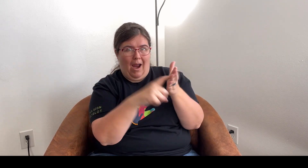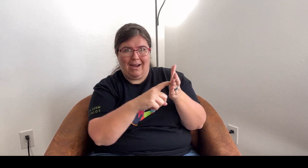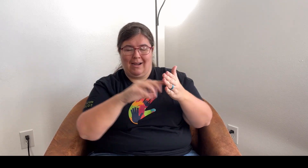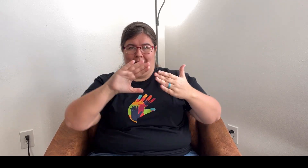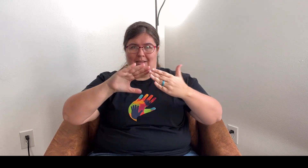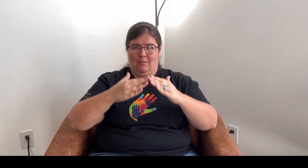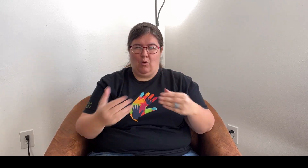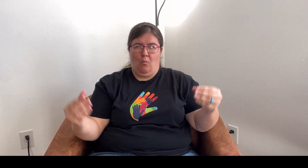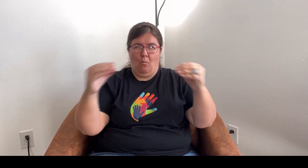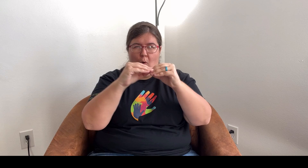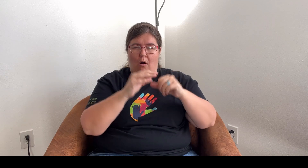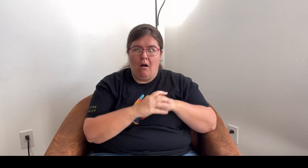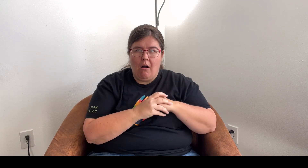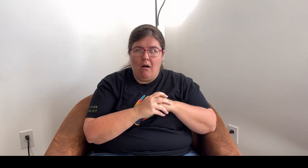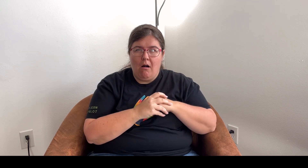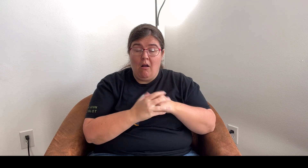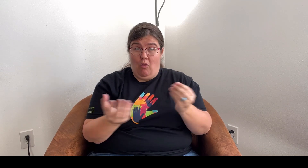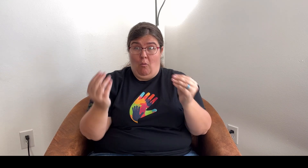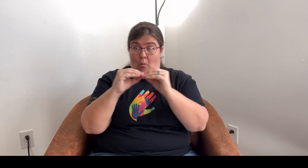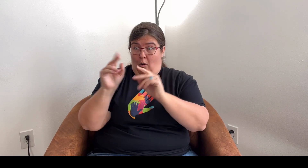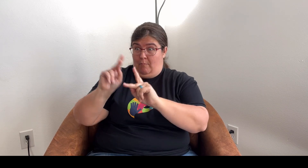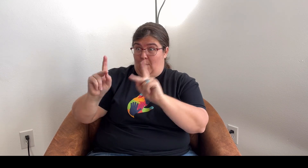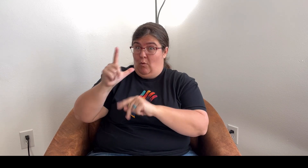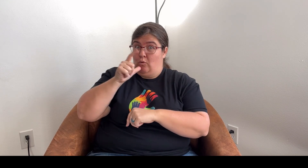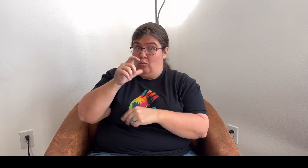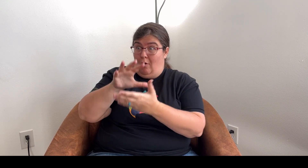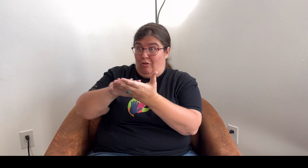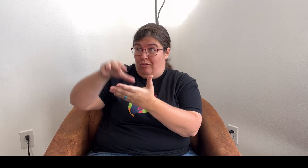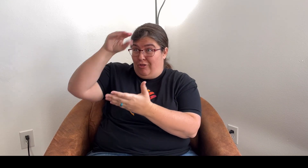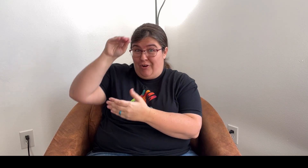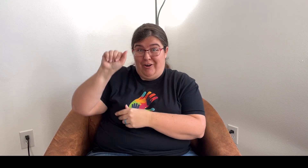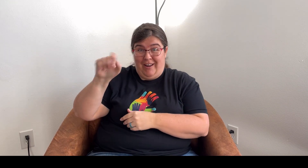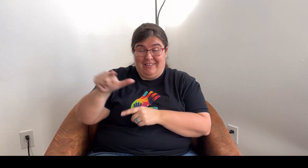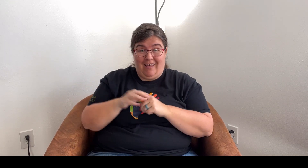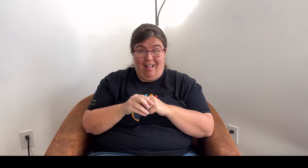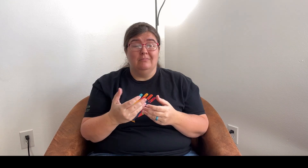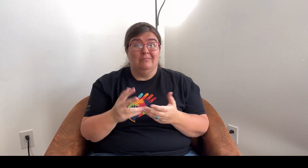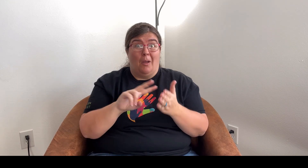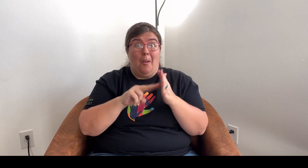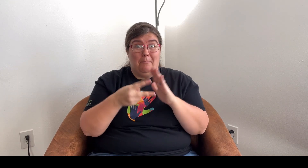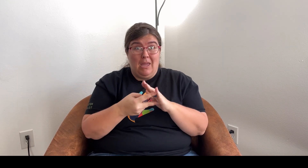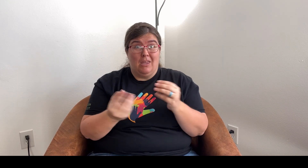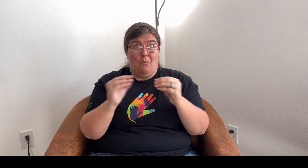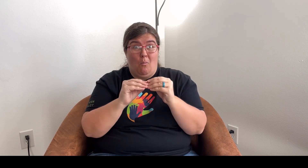more world recognition of the community, more people who learn ASL.